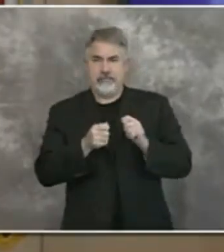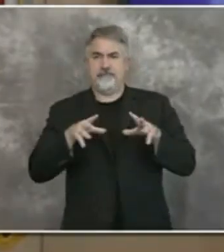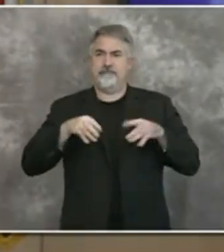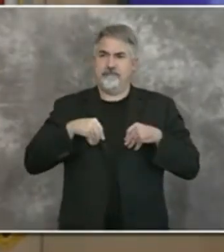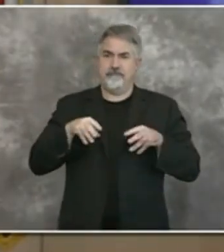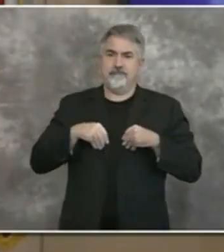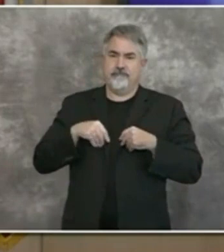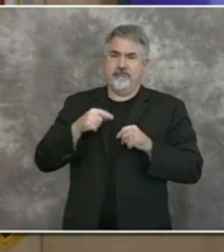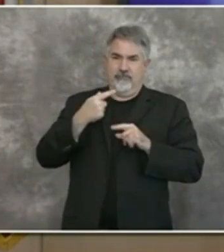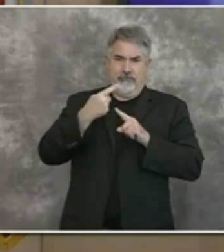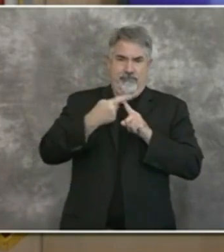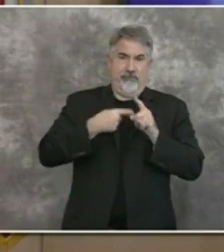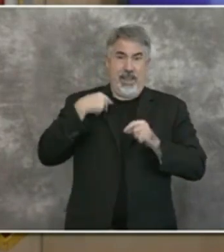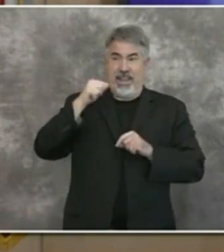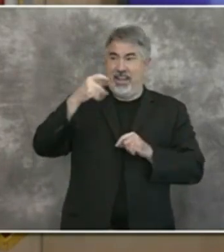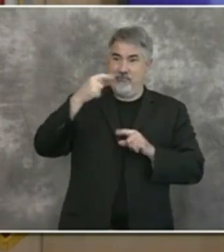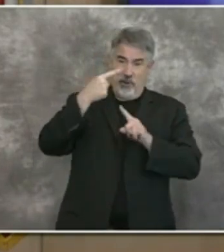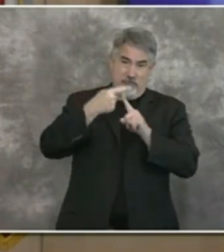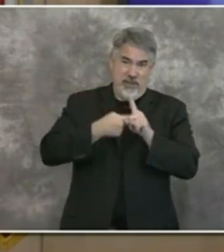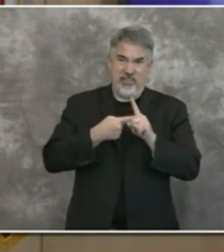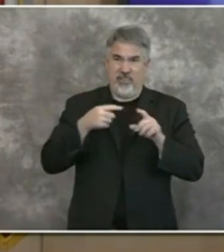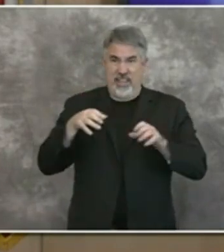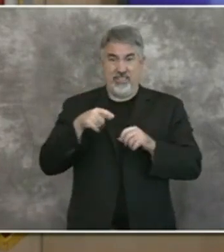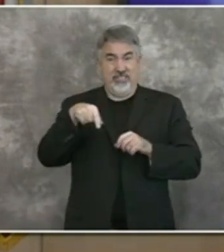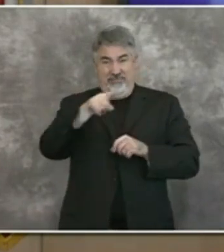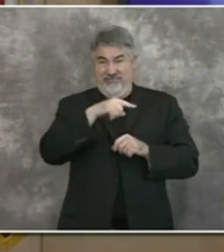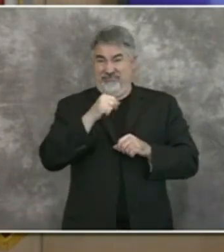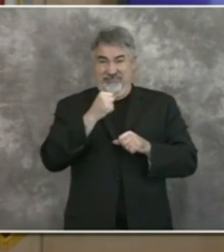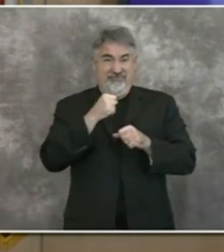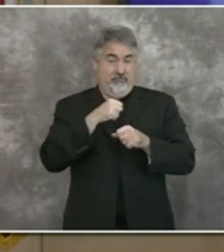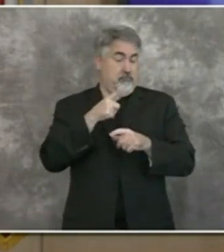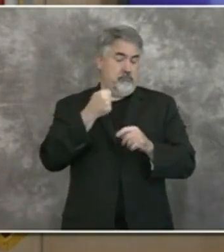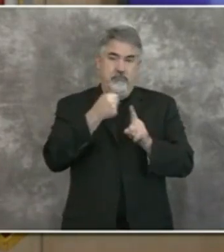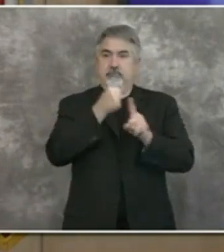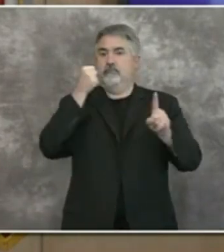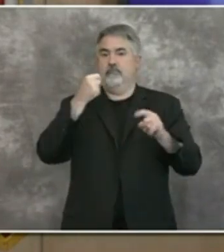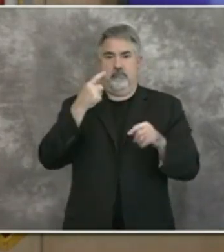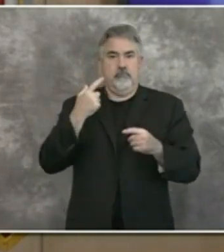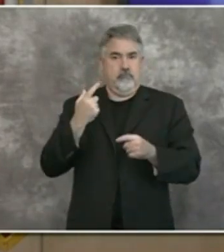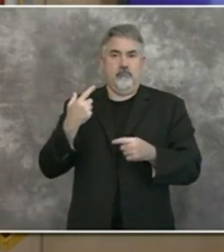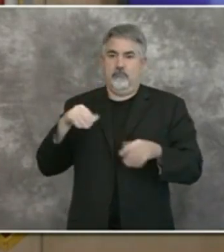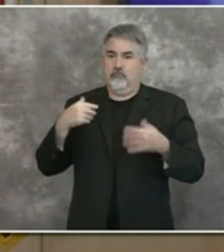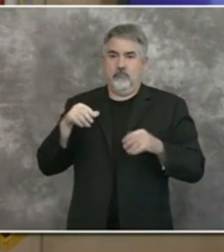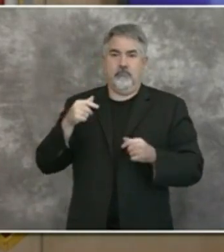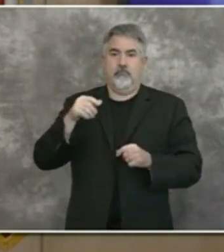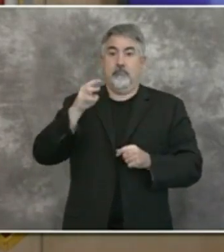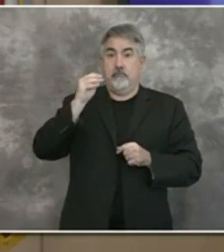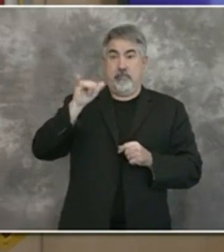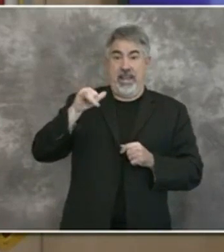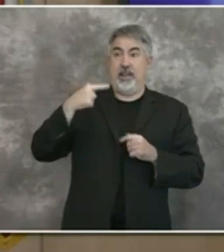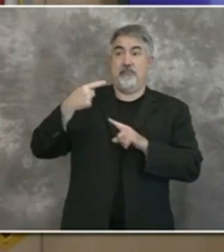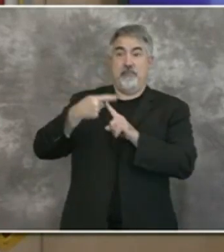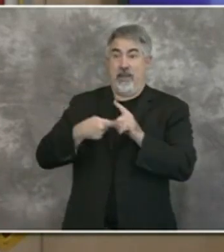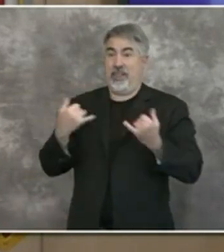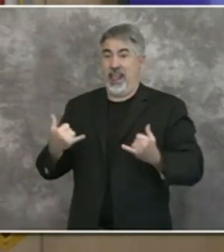ADAPTATIONS THAT WE'RE ASKING PEOPLE TO MAKE. WE TALKED ABOUT APRIL BEING A MONTH OF ACTION WHERE WE SIGNIFICANTLY